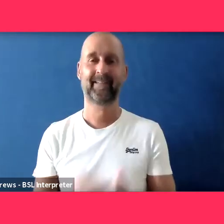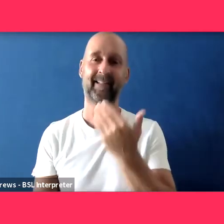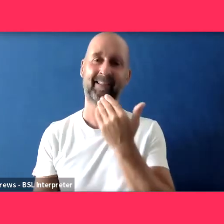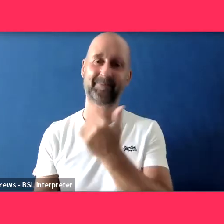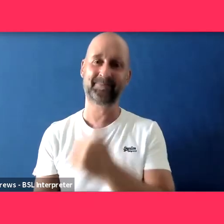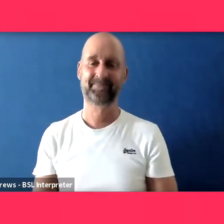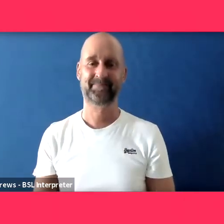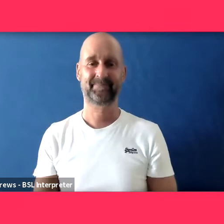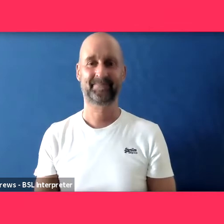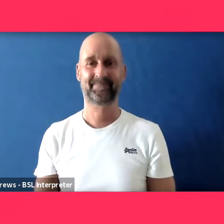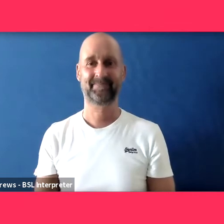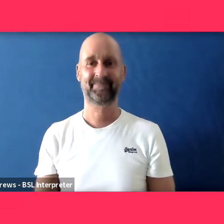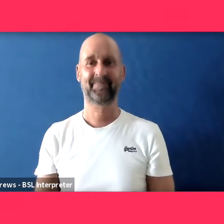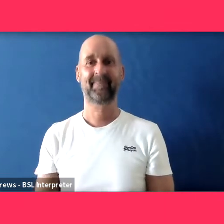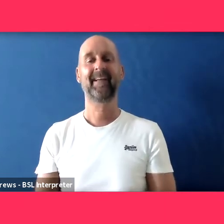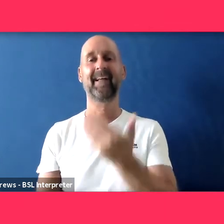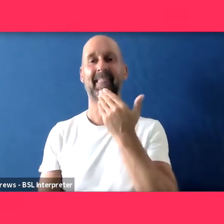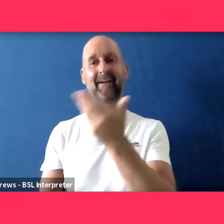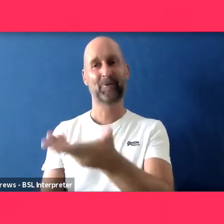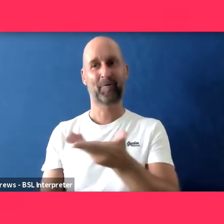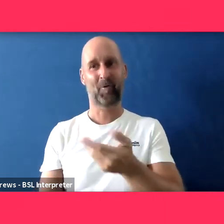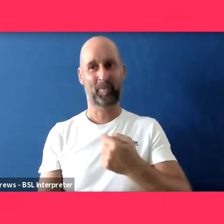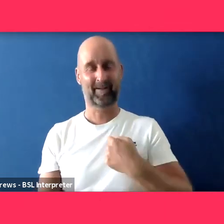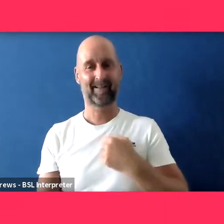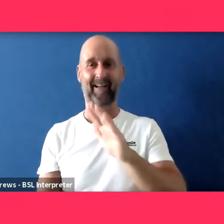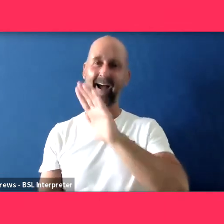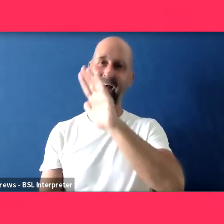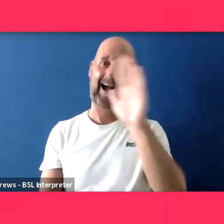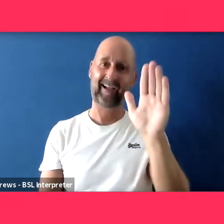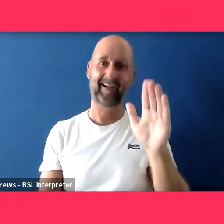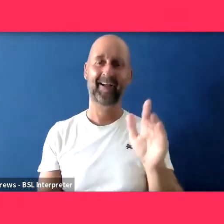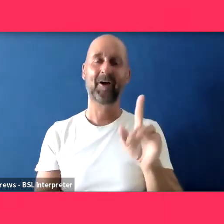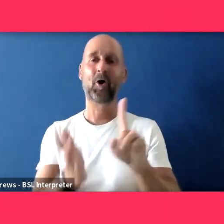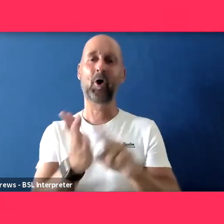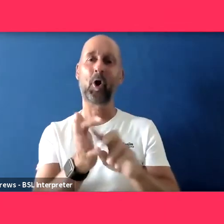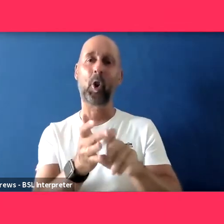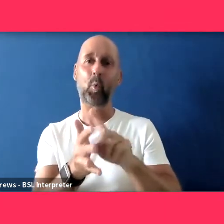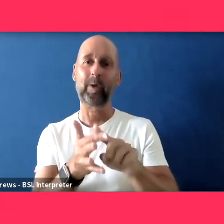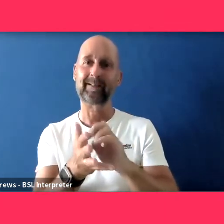Thank you very much for passing onto me, Hi everyone, I'm Louise Hall, I will start with an